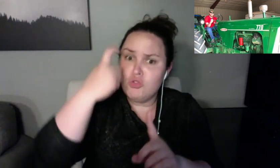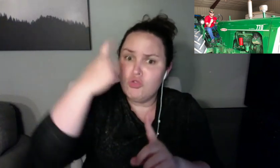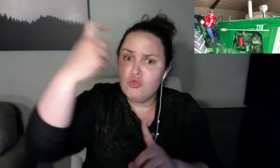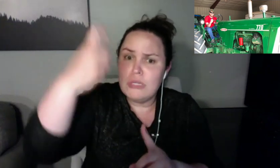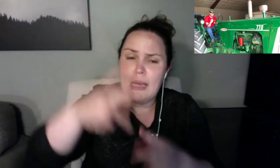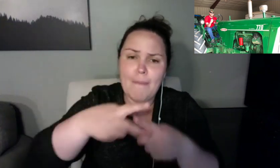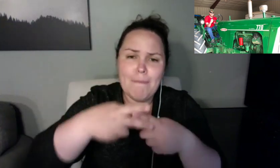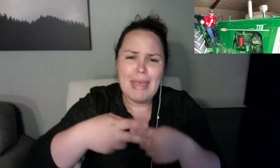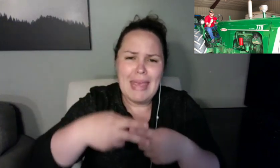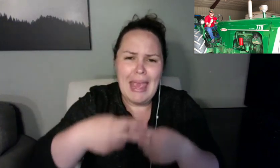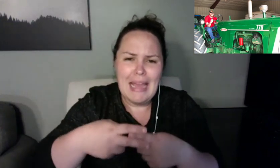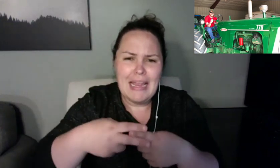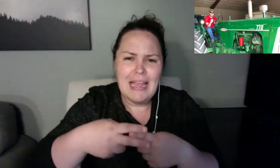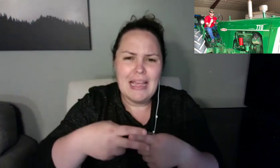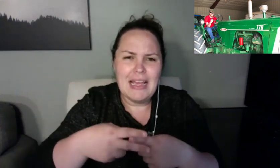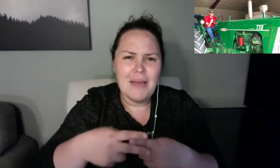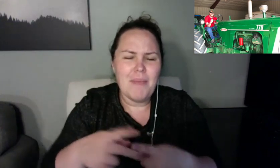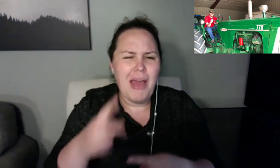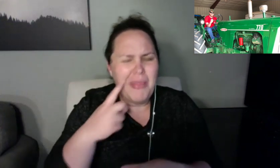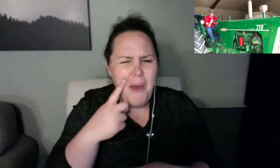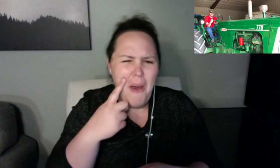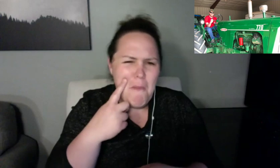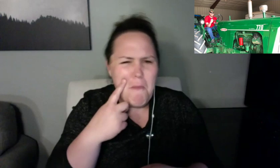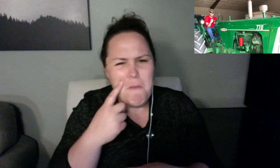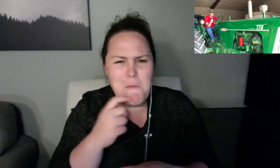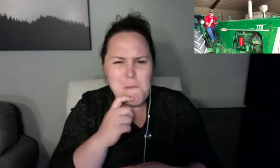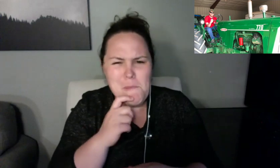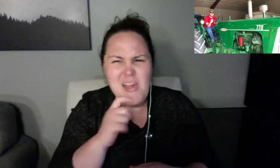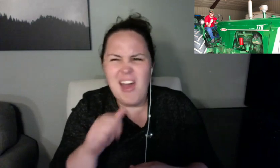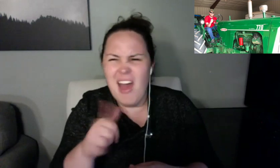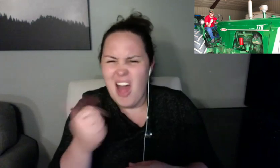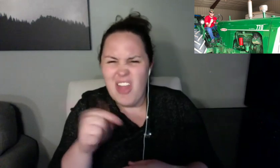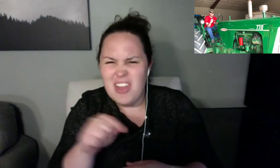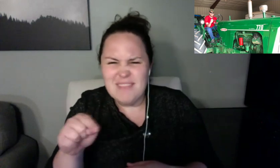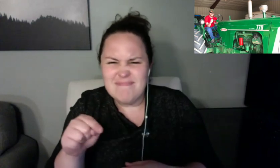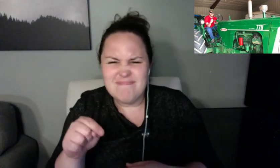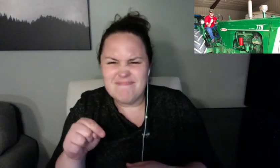fun working on these antique tractors versus all the other ones with all the electronics